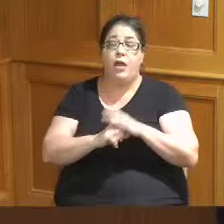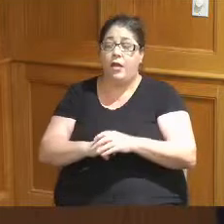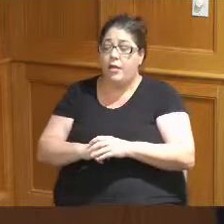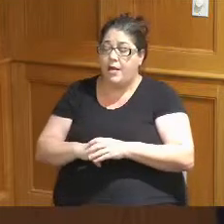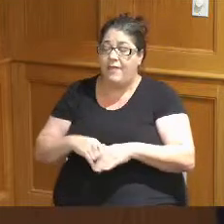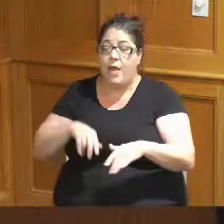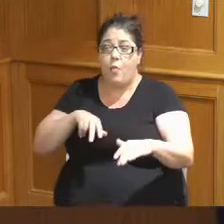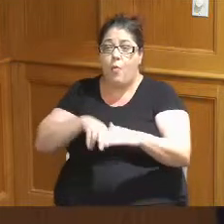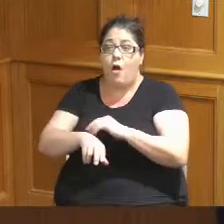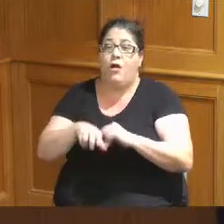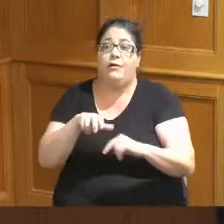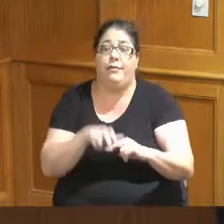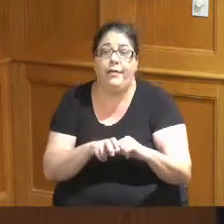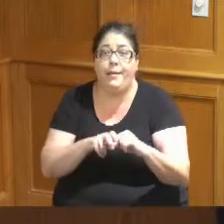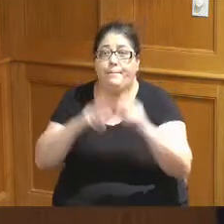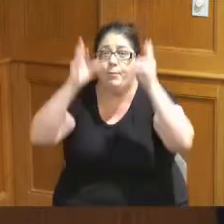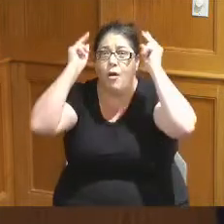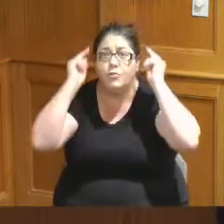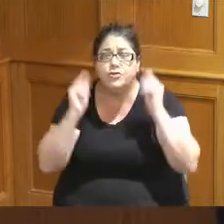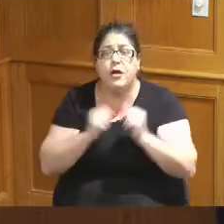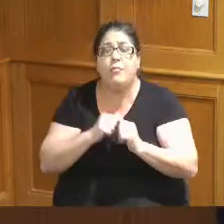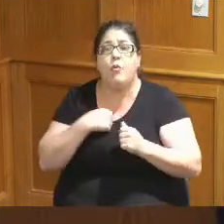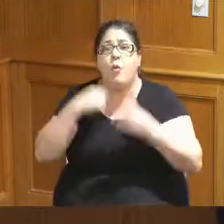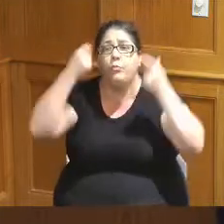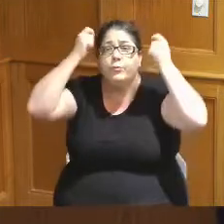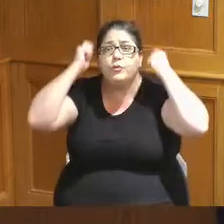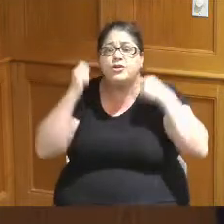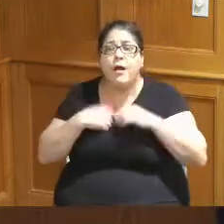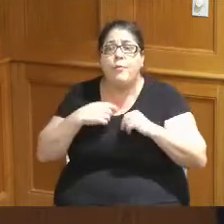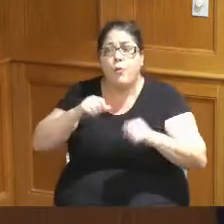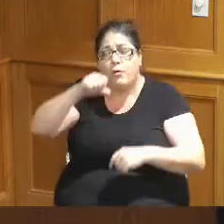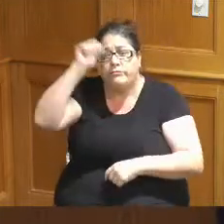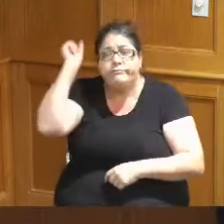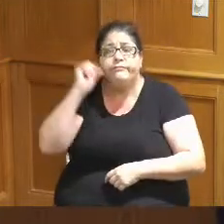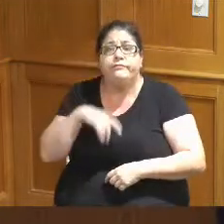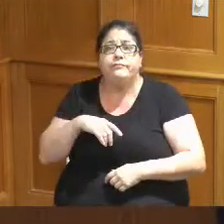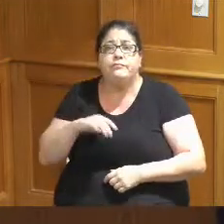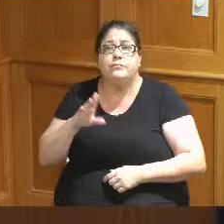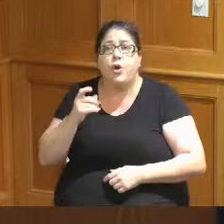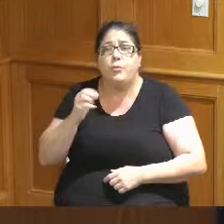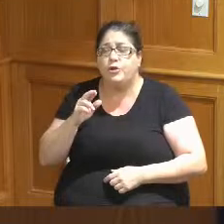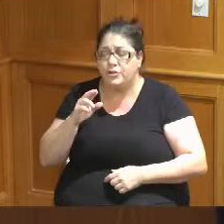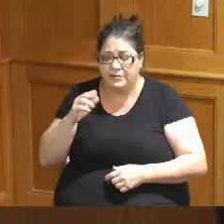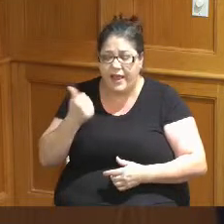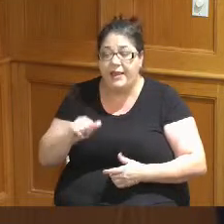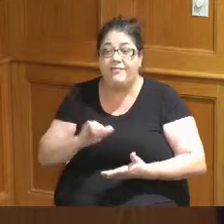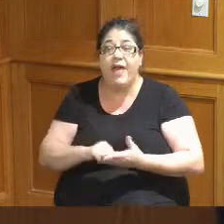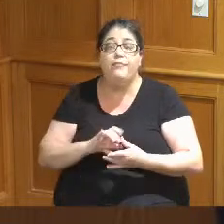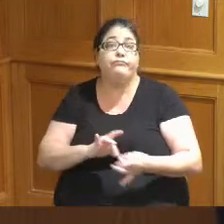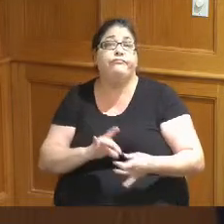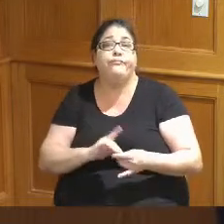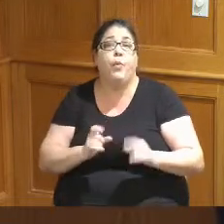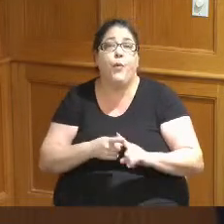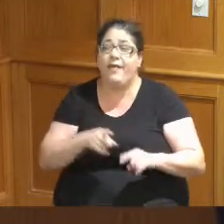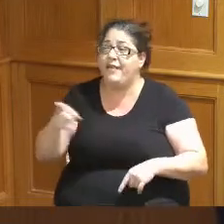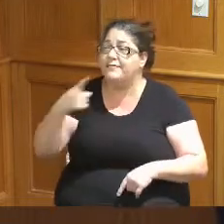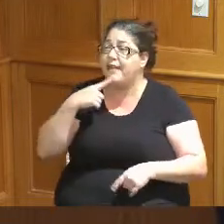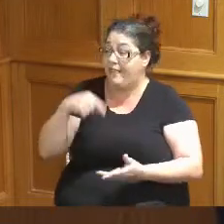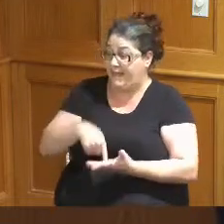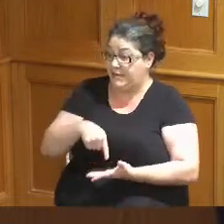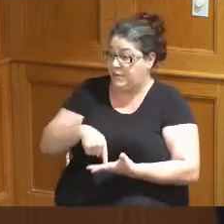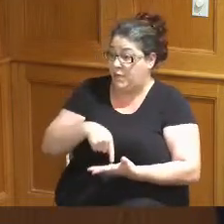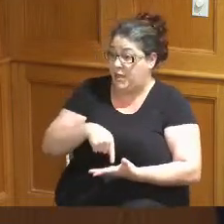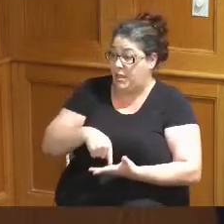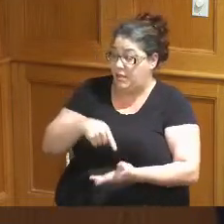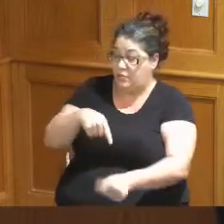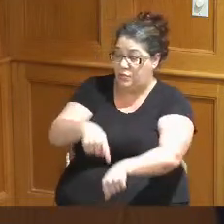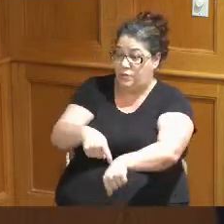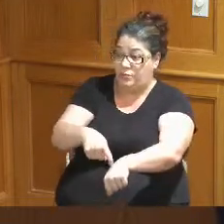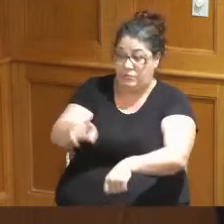about jobs in 2025 2026 when Duke Energy needs your bill pay this month your water bill paid this